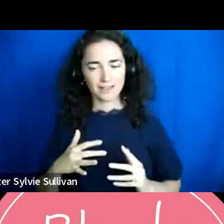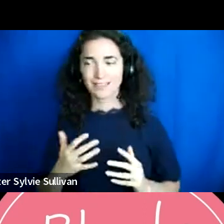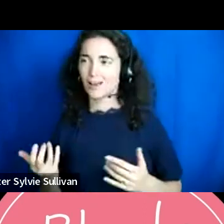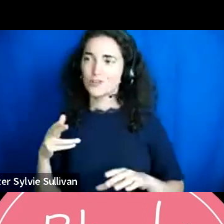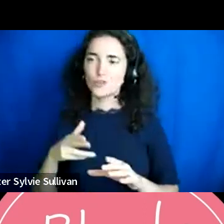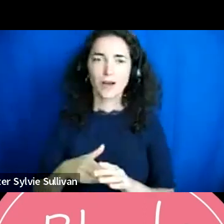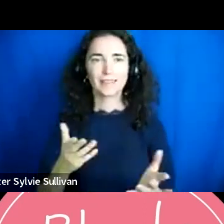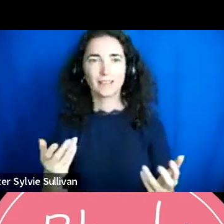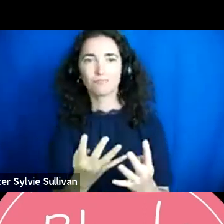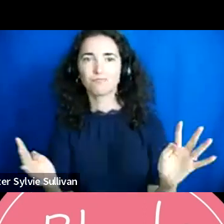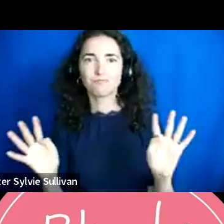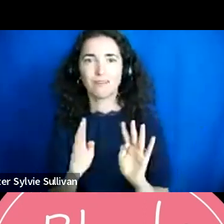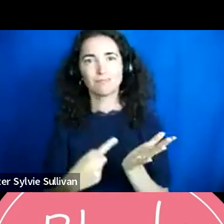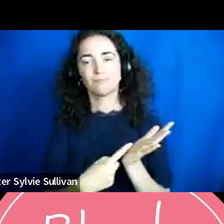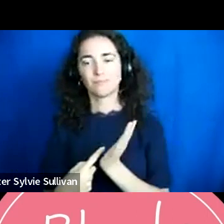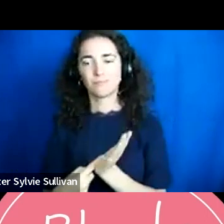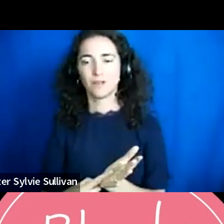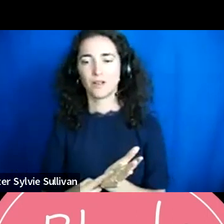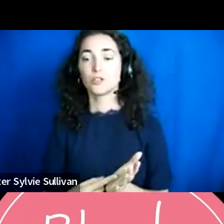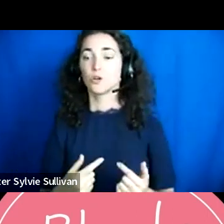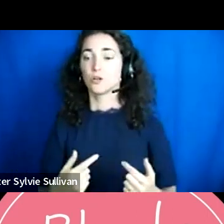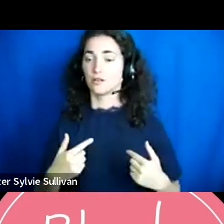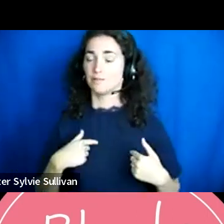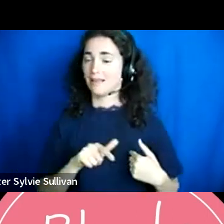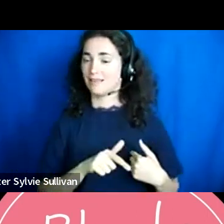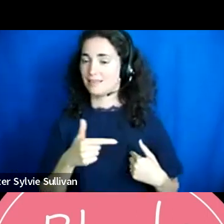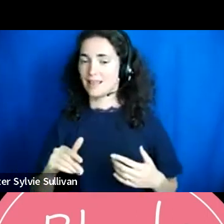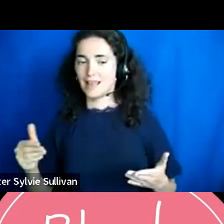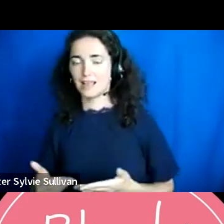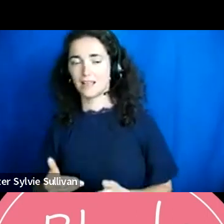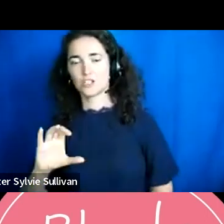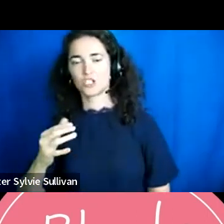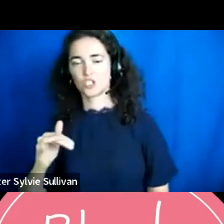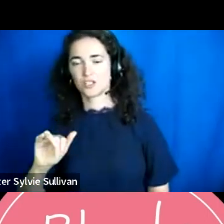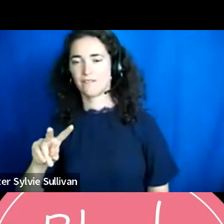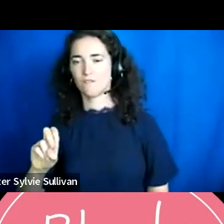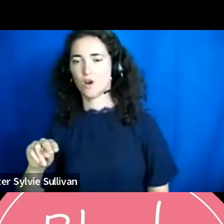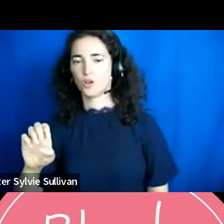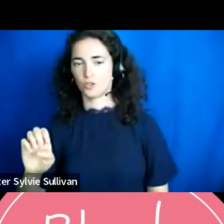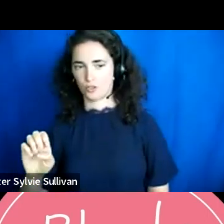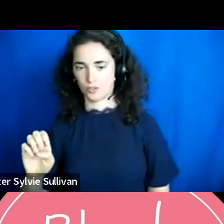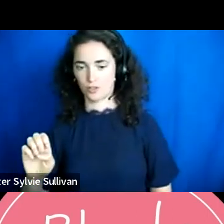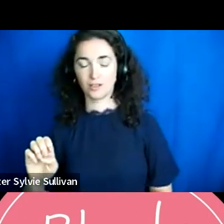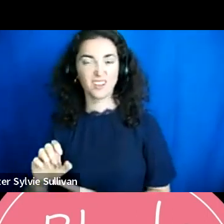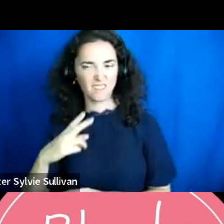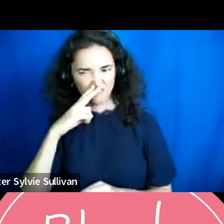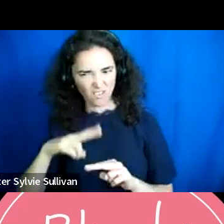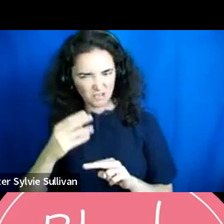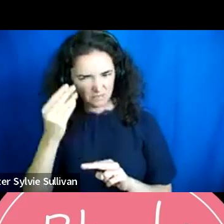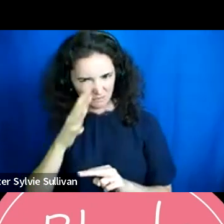So i'm gonna go ahead next and i'm going to introduce Miss Chavan so little fun facts for everybody. Yes, I said, Fun!